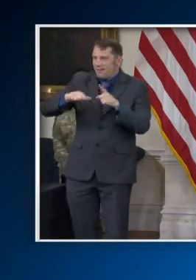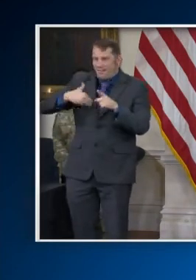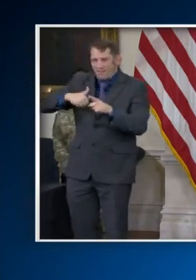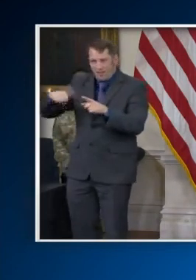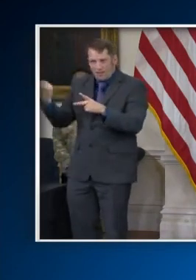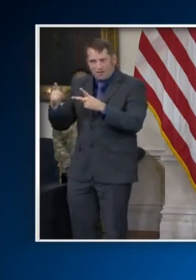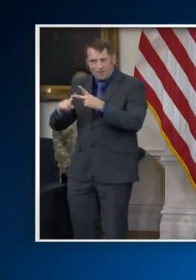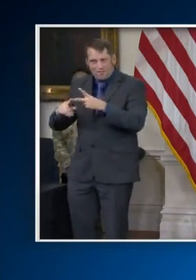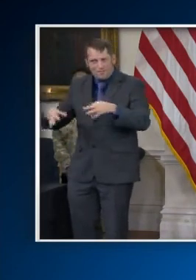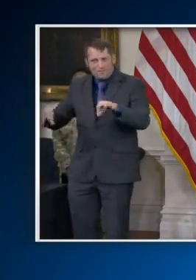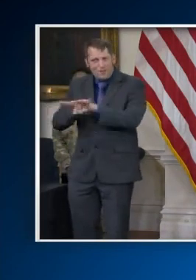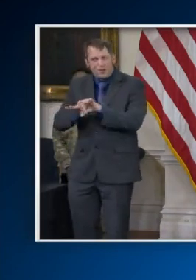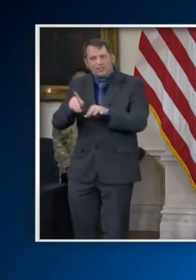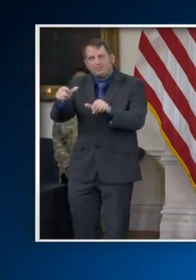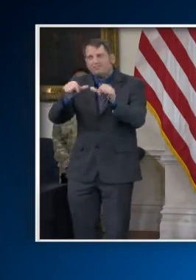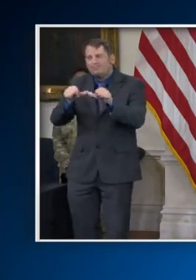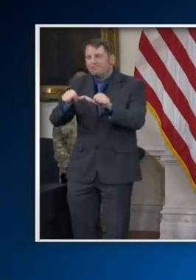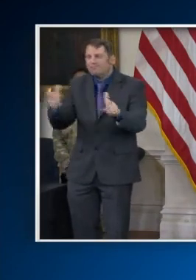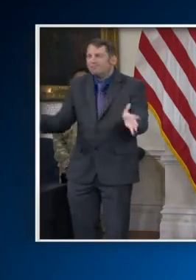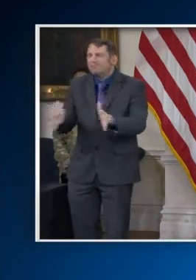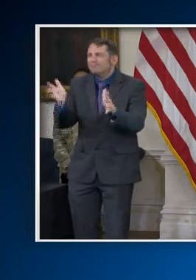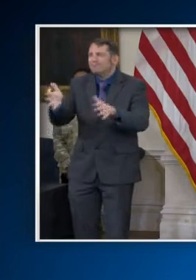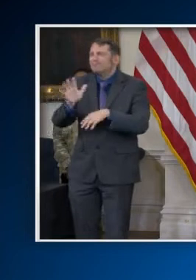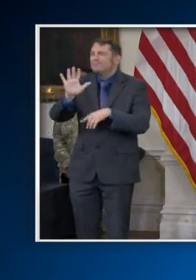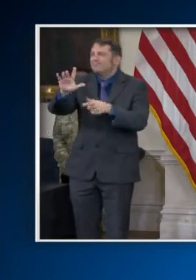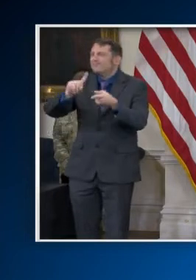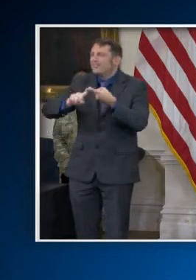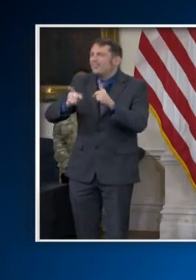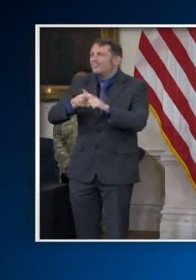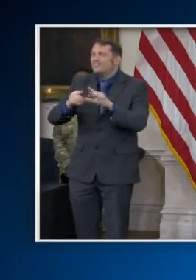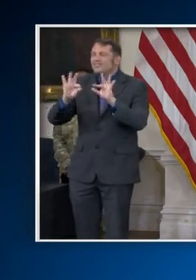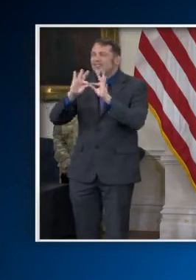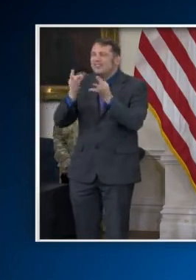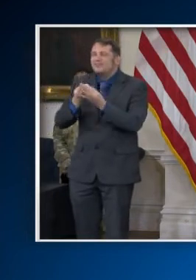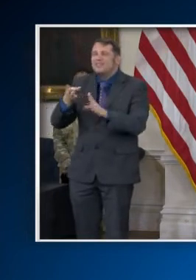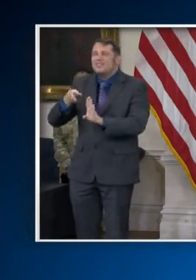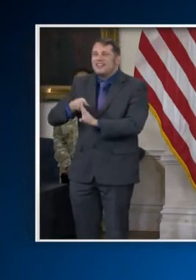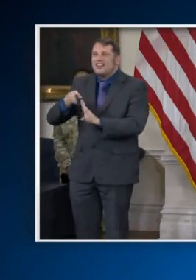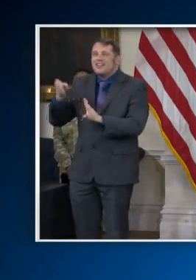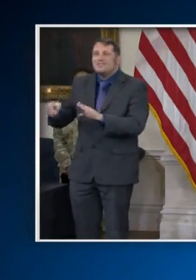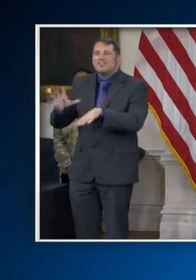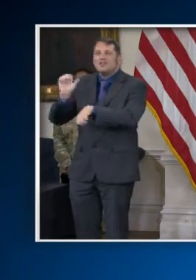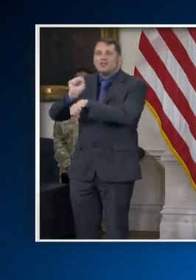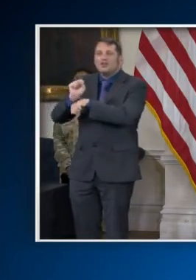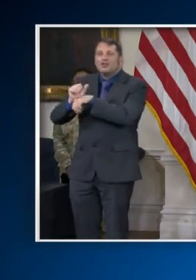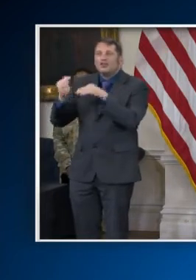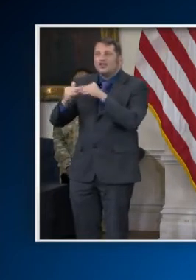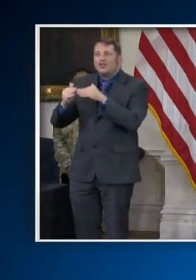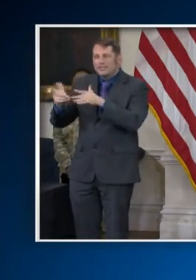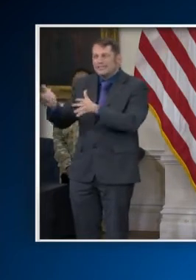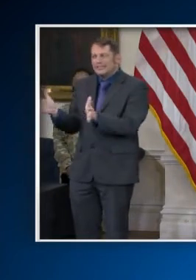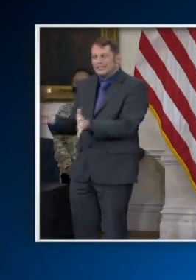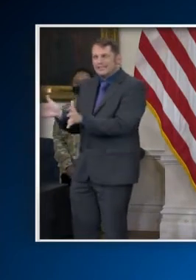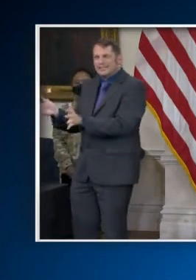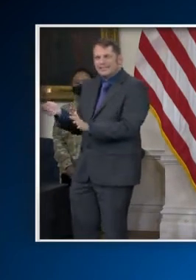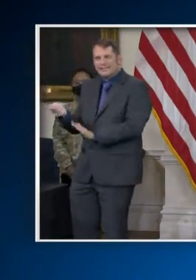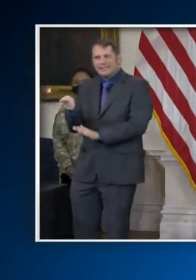NEXT TO GETTING VACCINATED, THE MOST IMPORTANT THING YOU CAN DO IS ENCOURAGE ALL OF YOUR NEIGHBORS, COWORKERS, FRIENDS,